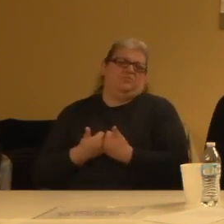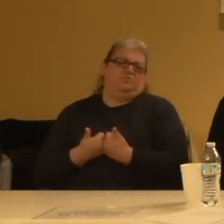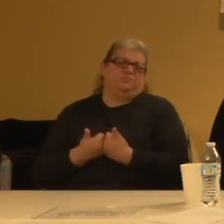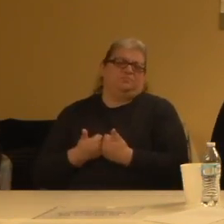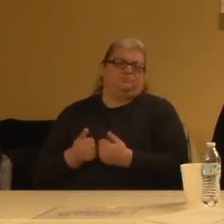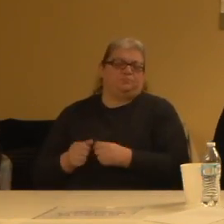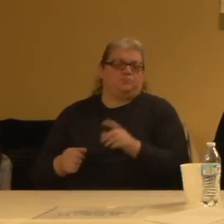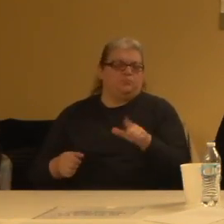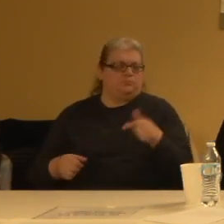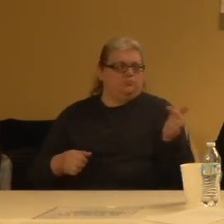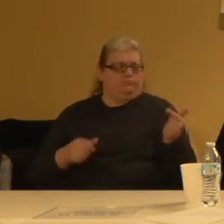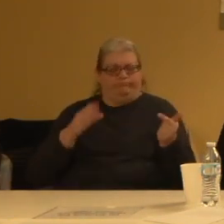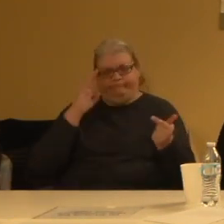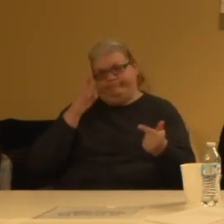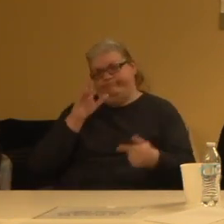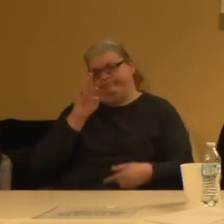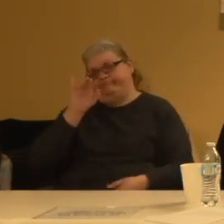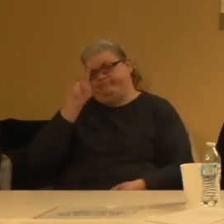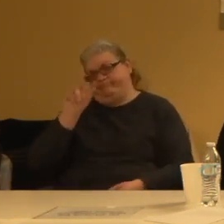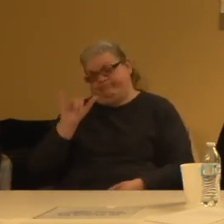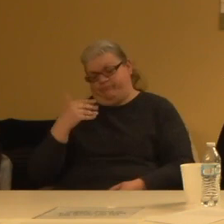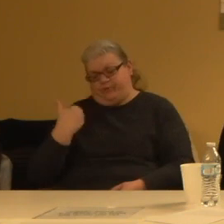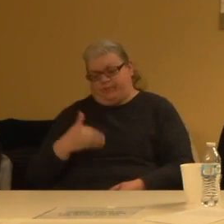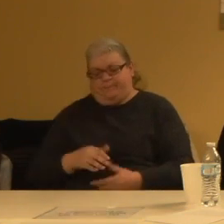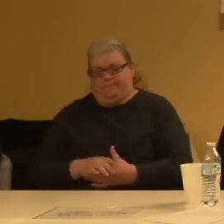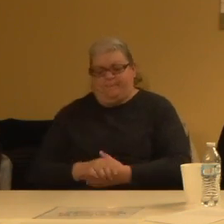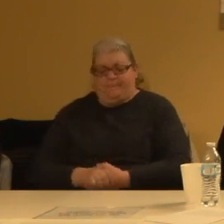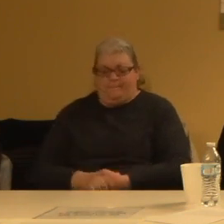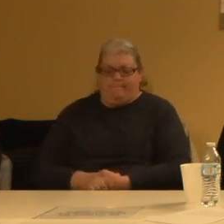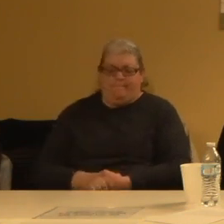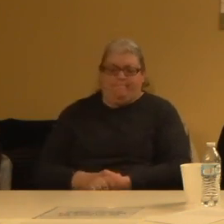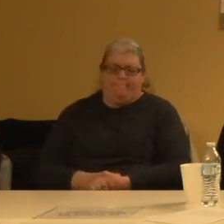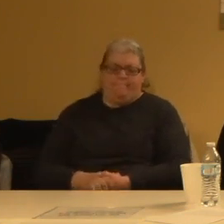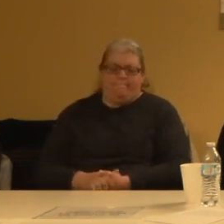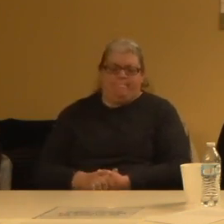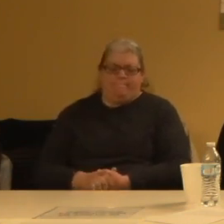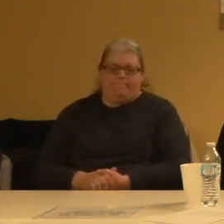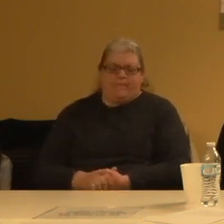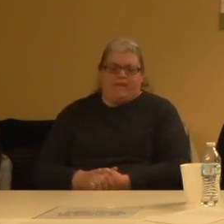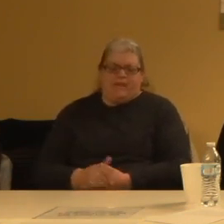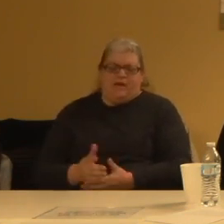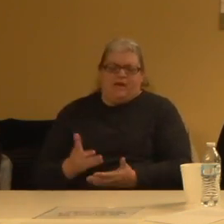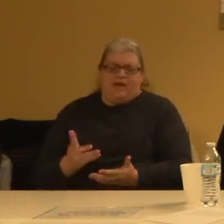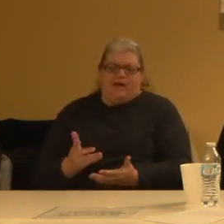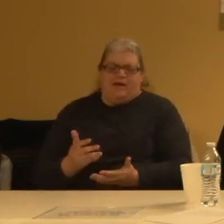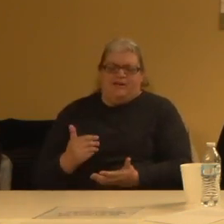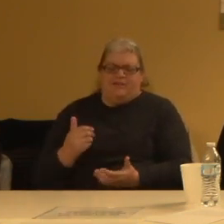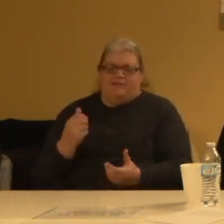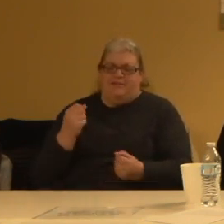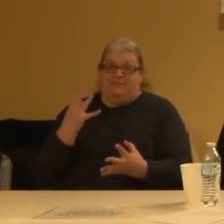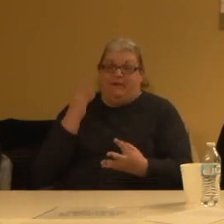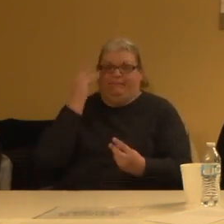Hey, this is Bradley. I have a lot of thoughts about this question.